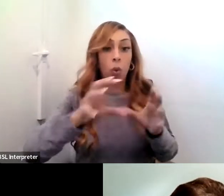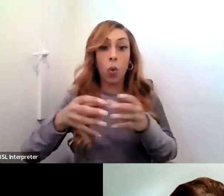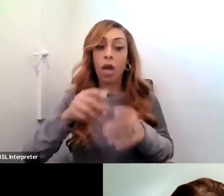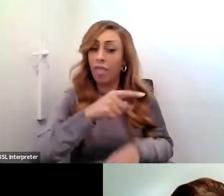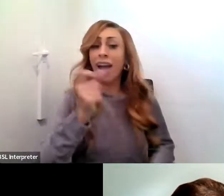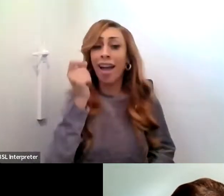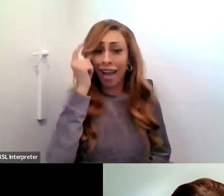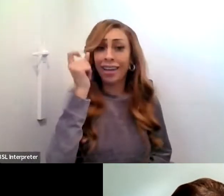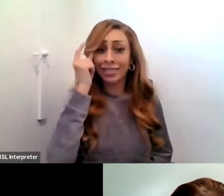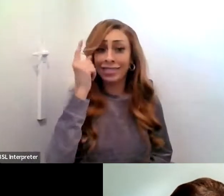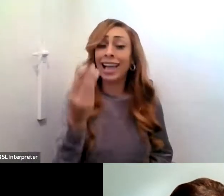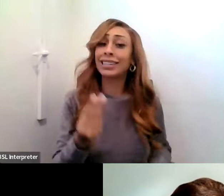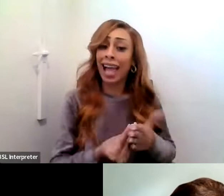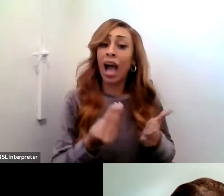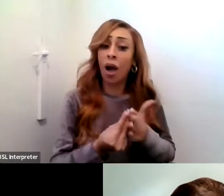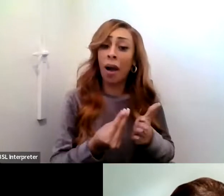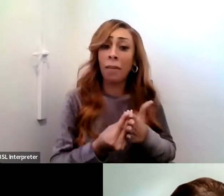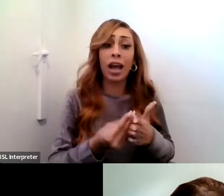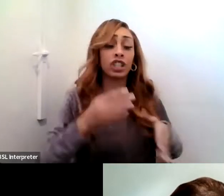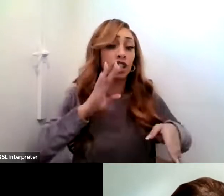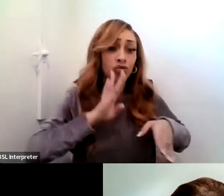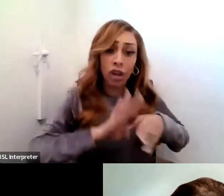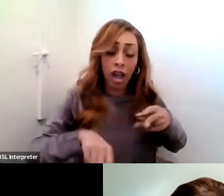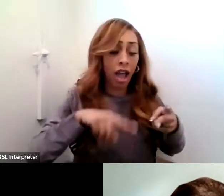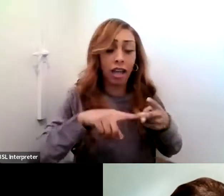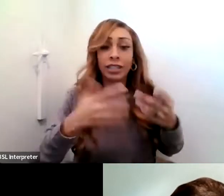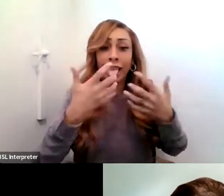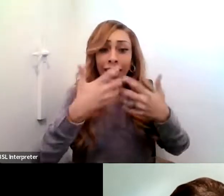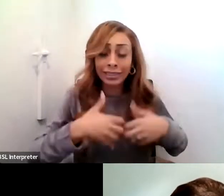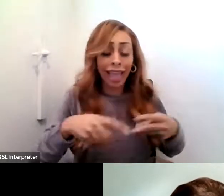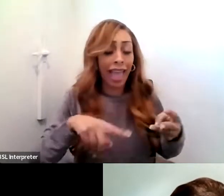of putting on a show, rehearsal space, theatre, tech, all of these costs